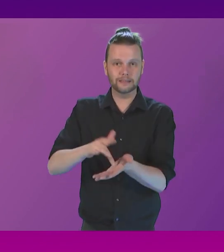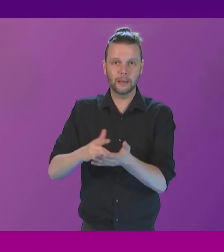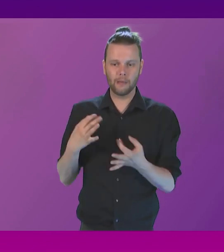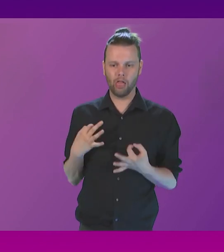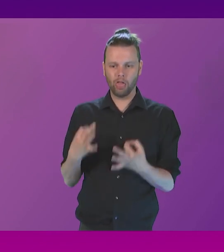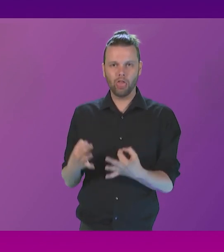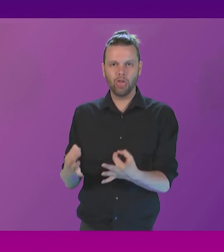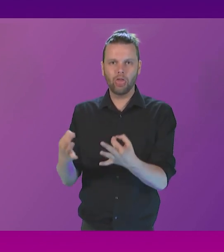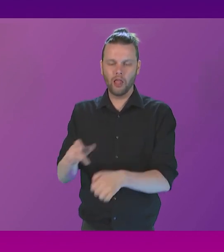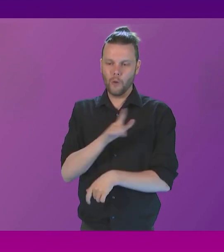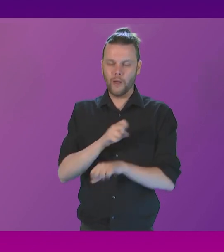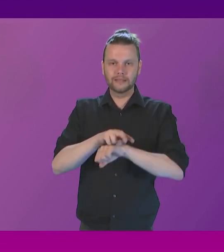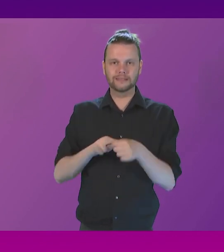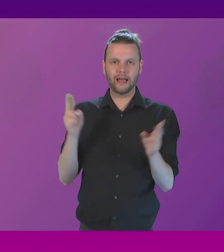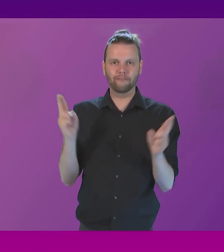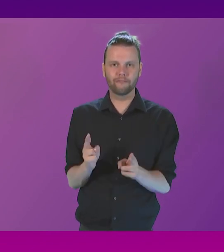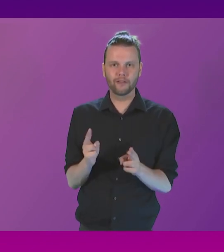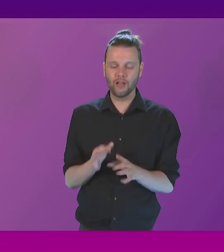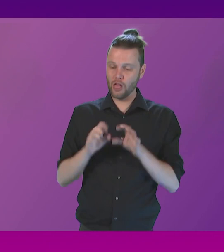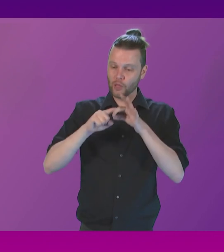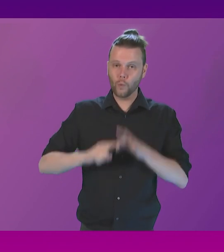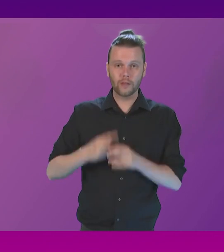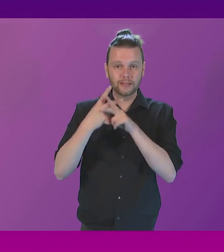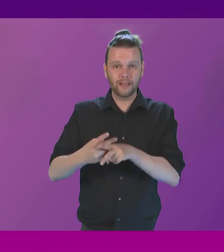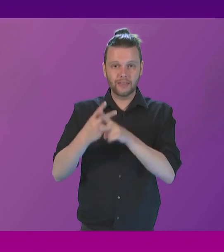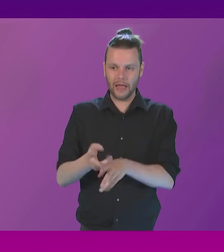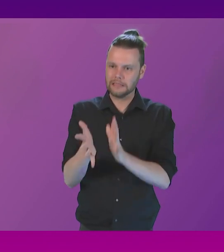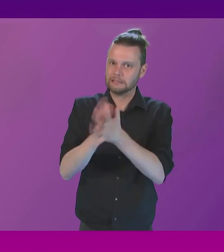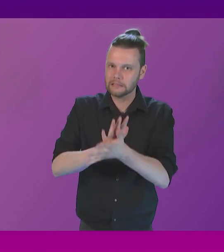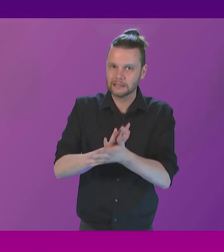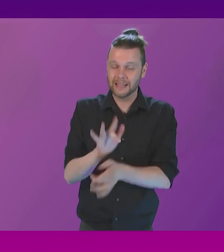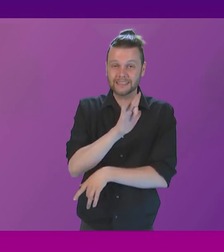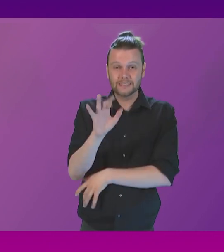staff shortages. The quality of patient care has been compromised. Only 10 per cent of clinical